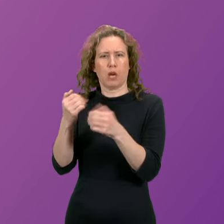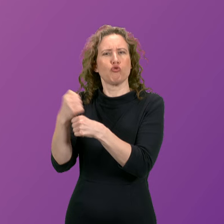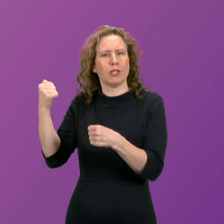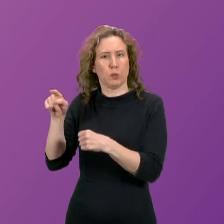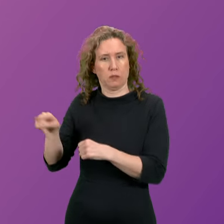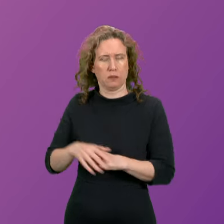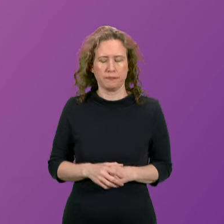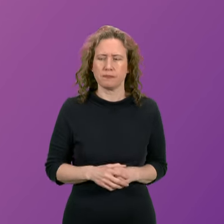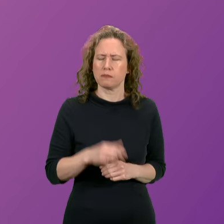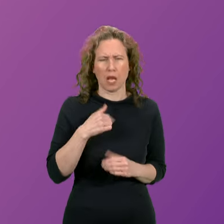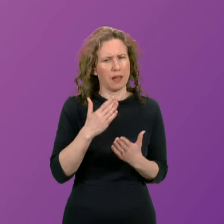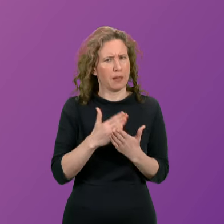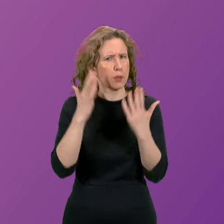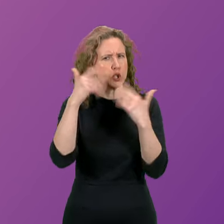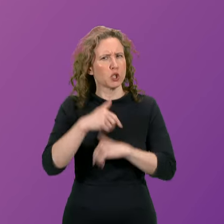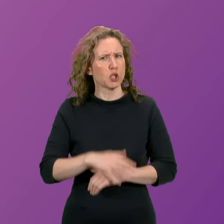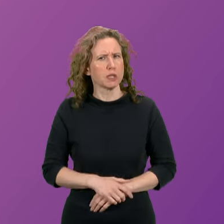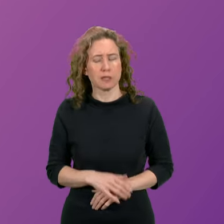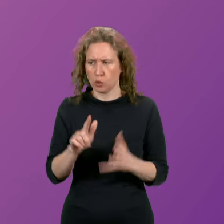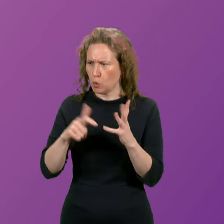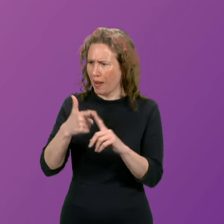I am deeply concerned at reports that the United Kingdom Government is considering